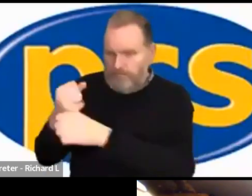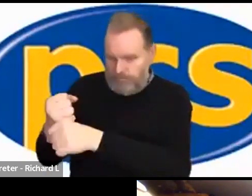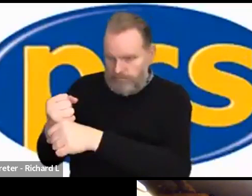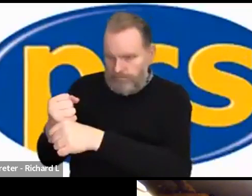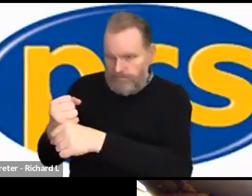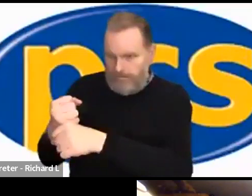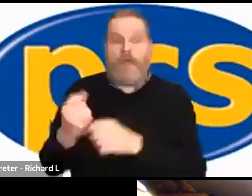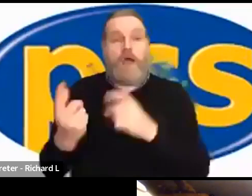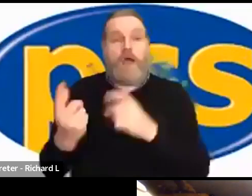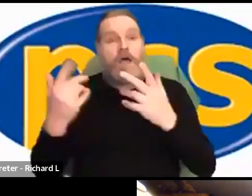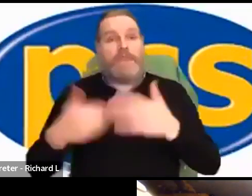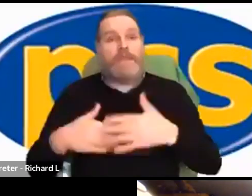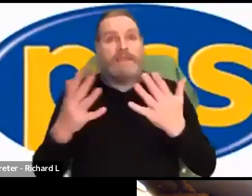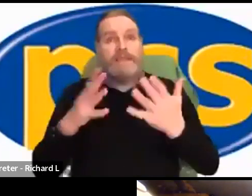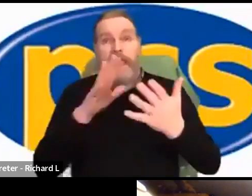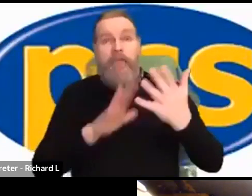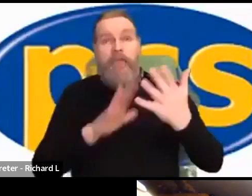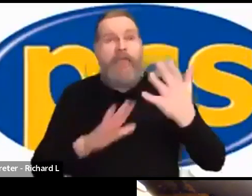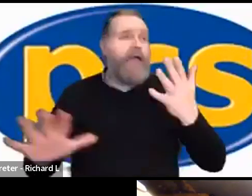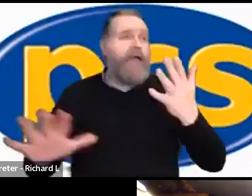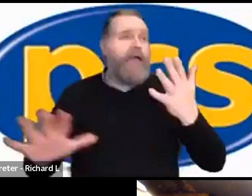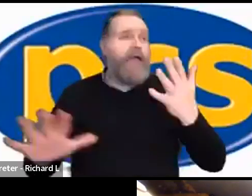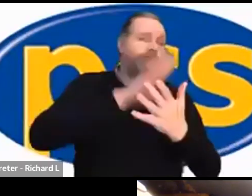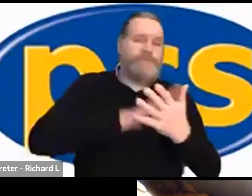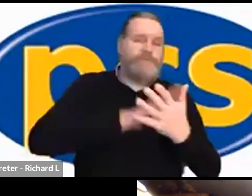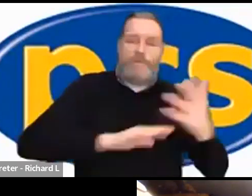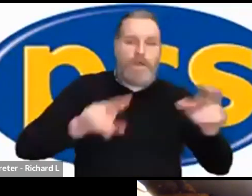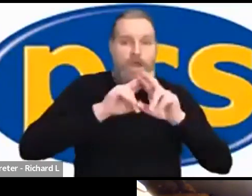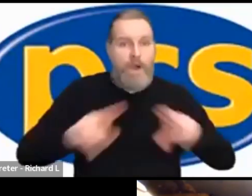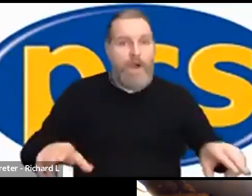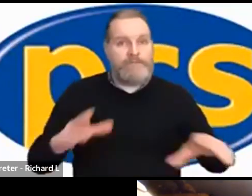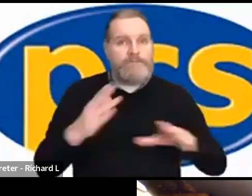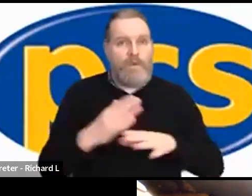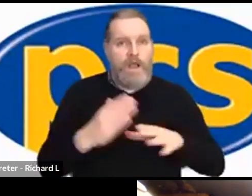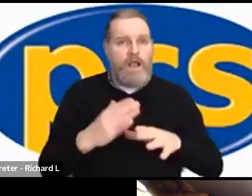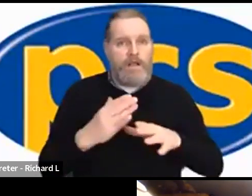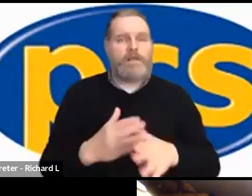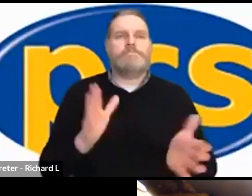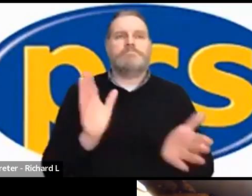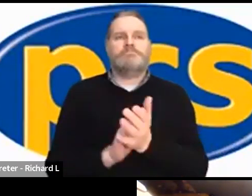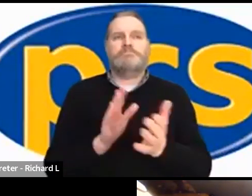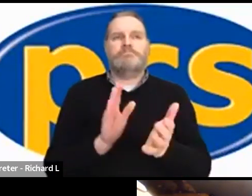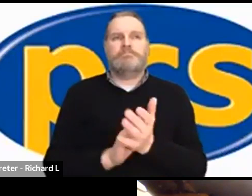to take all out to take all out action where we obviously obviously couldn't pay financially. Cause. No union could afford to